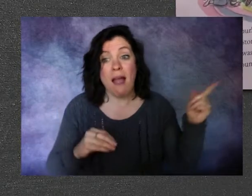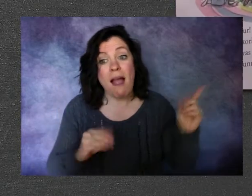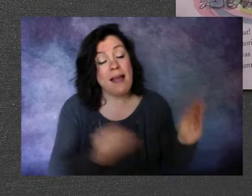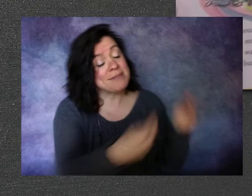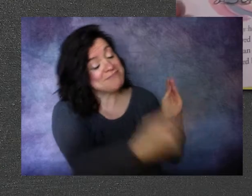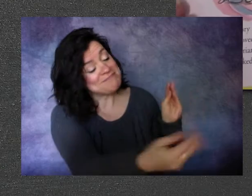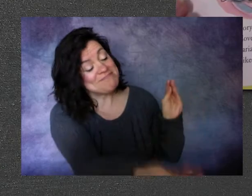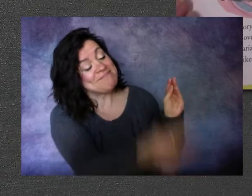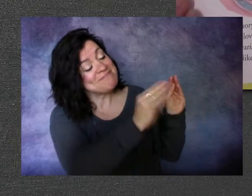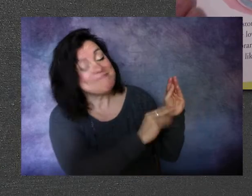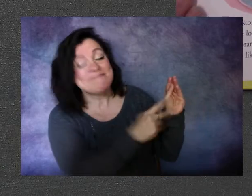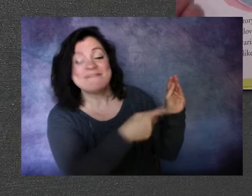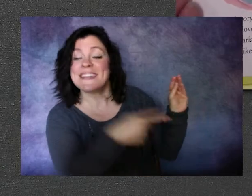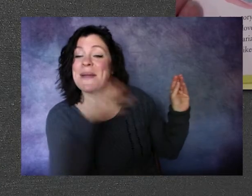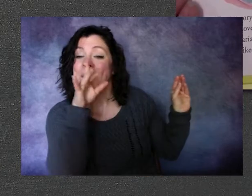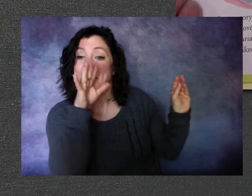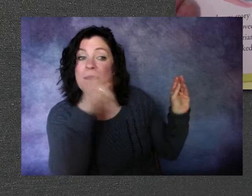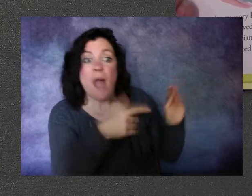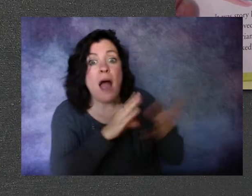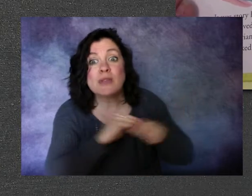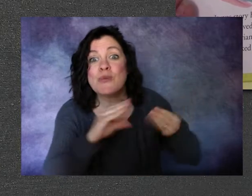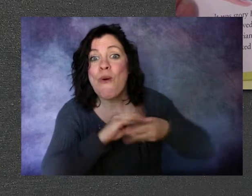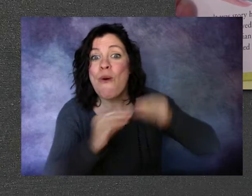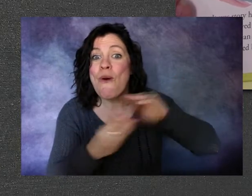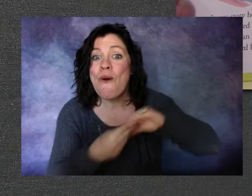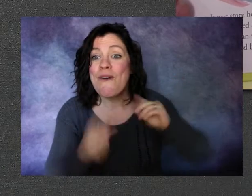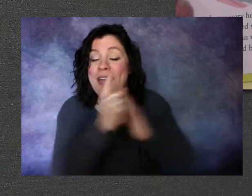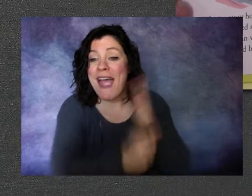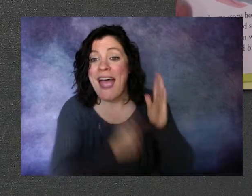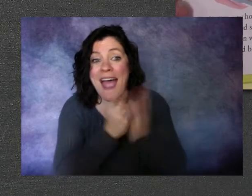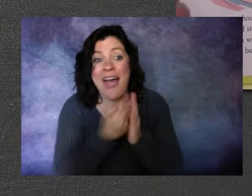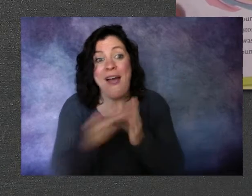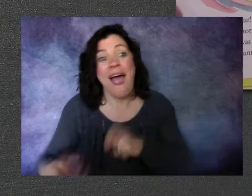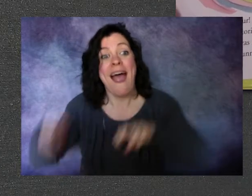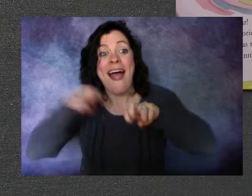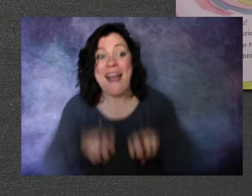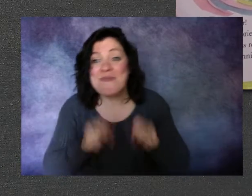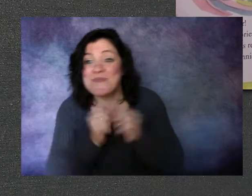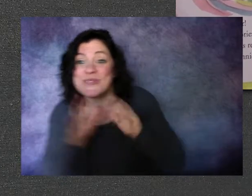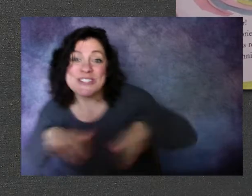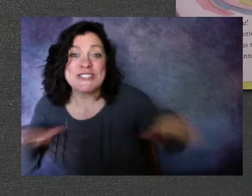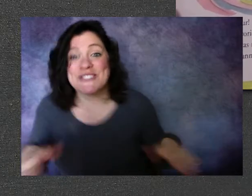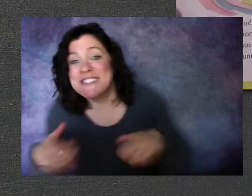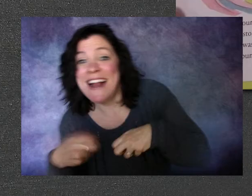It was story hour! George loved stories. He sat down with a group of children to listen.